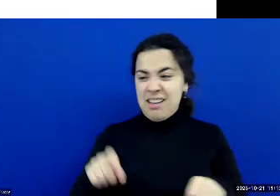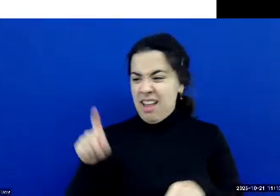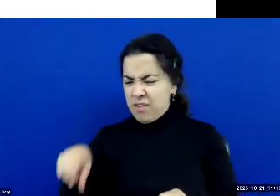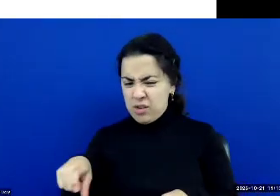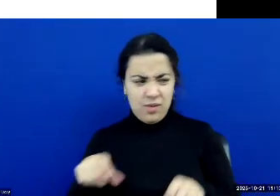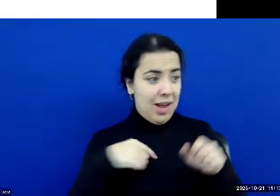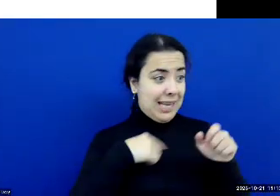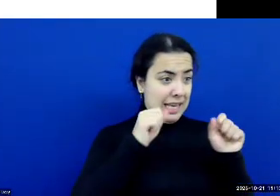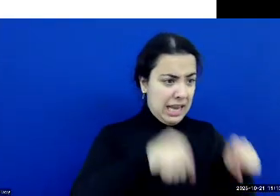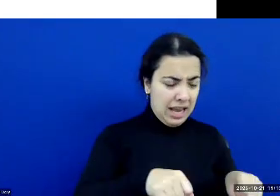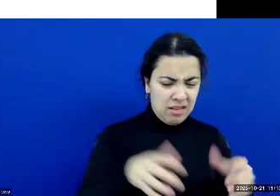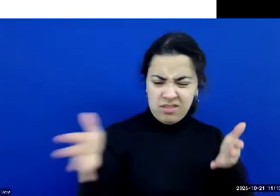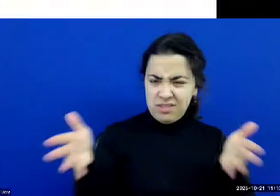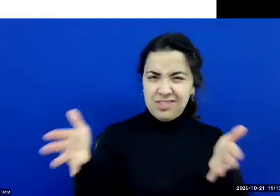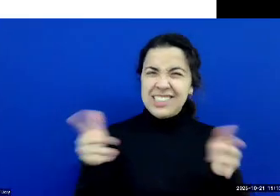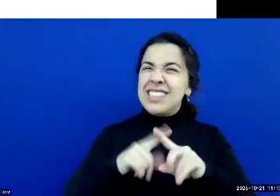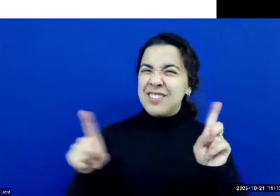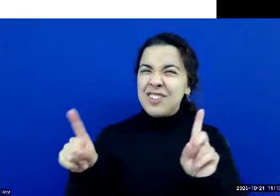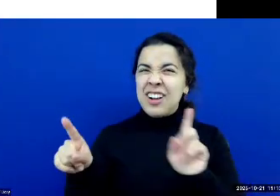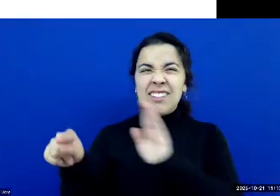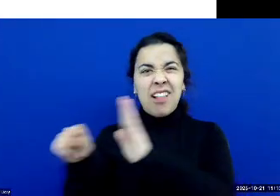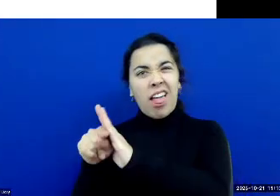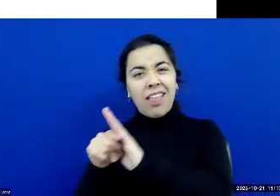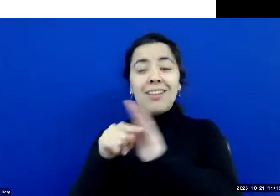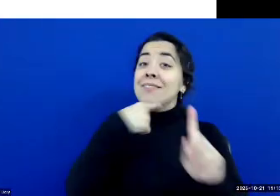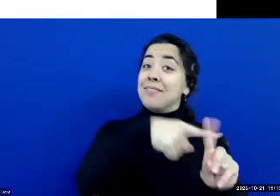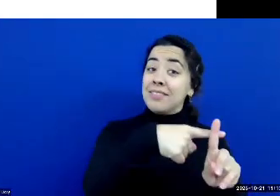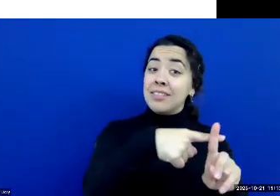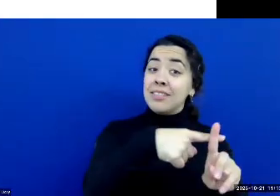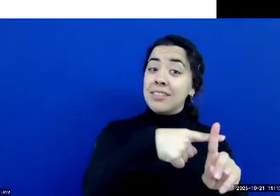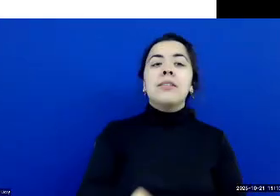Kathleen DeForest: You also want to try to build a network and community of support.